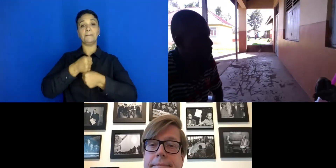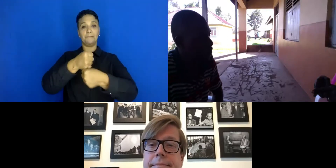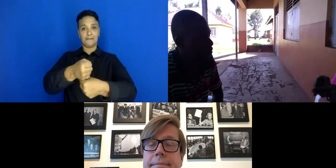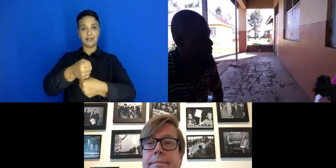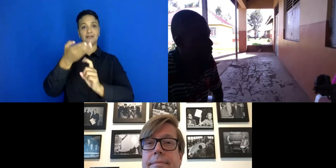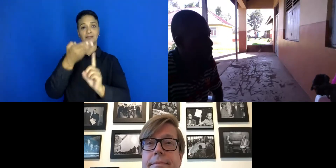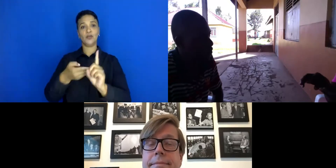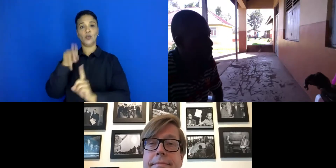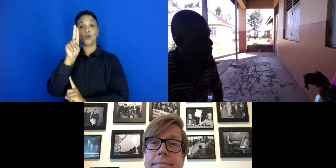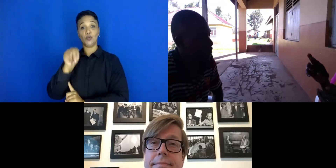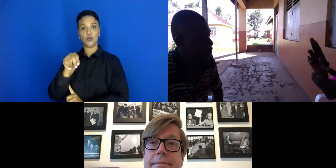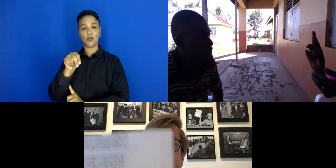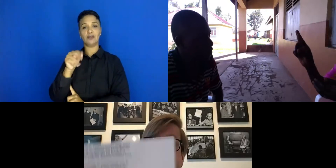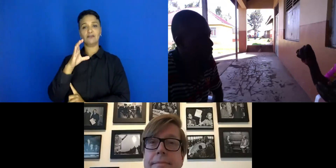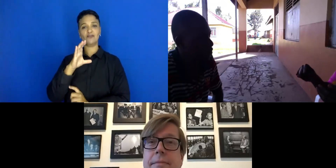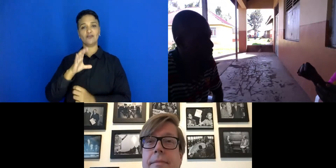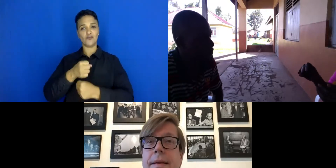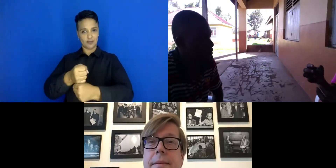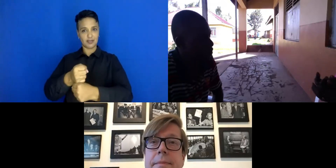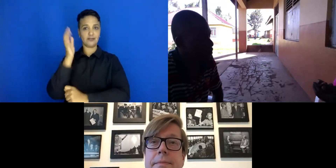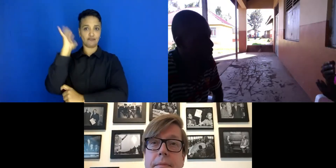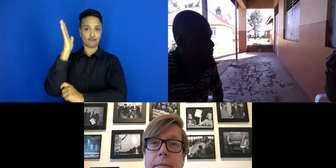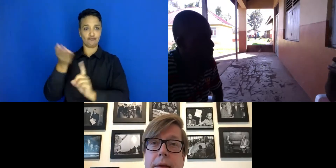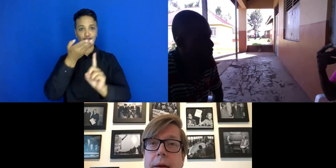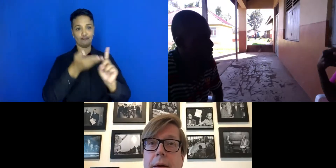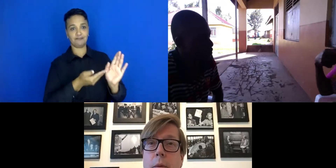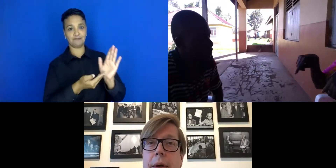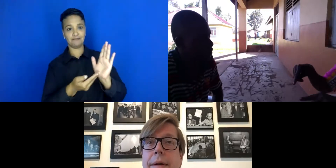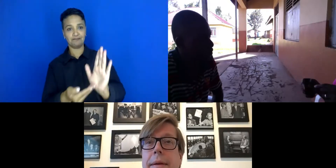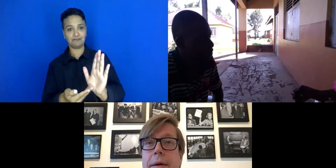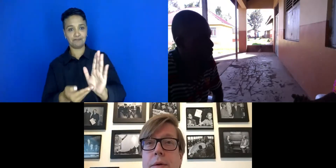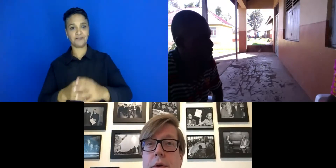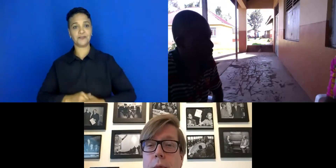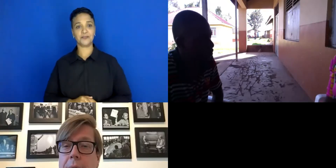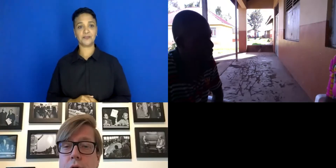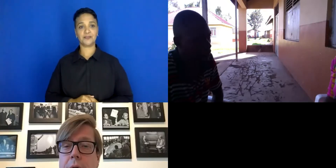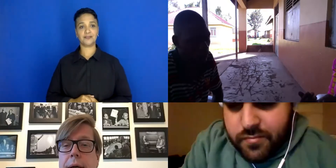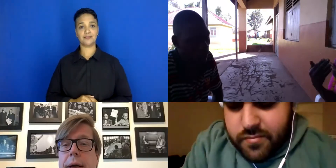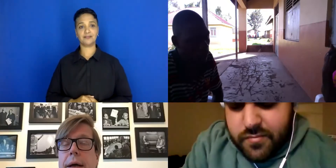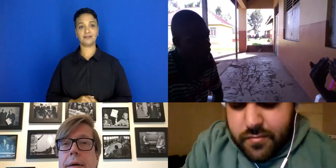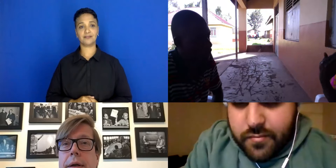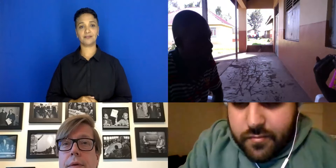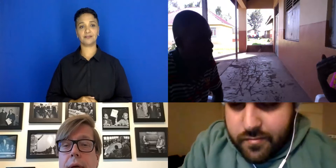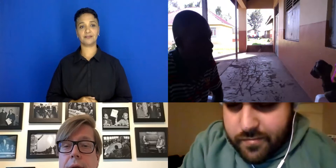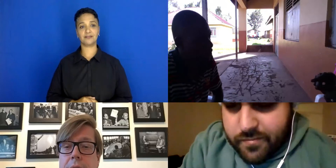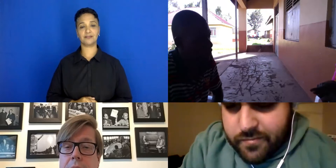to share his views with us uh the thor is yours well thank you so much and uh dear friends dear